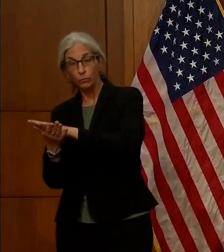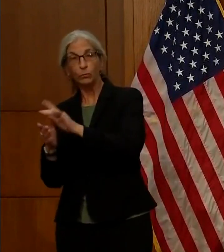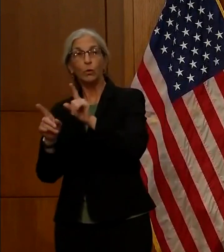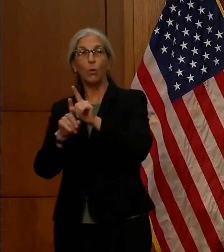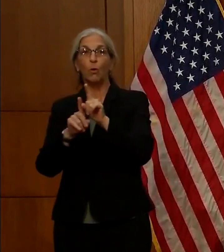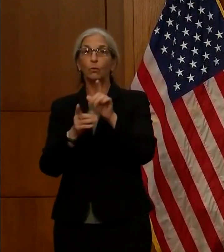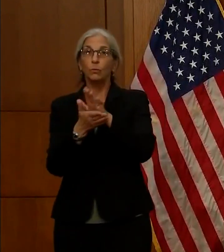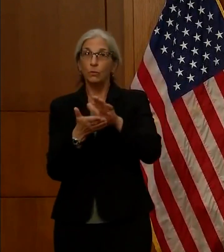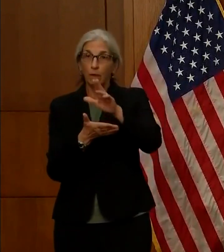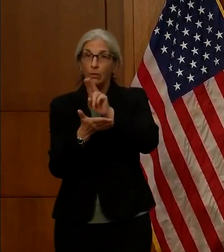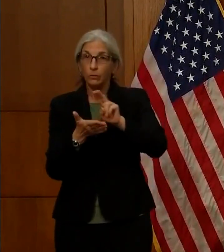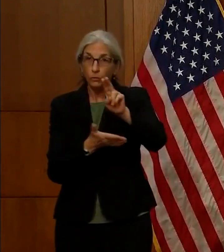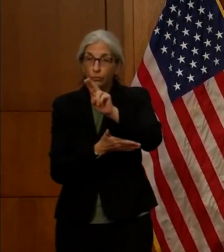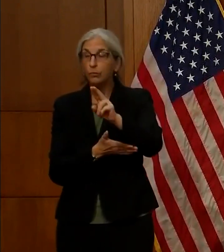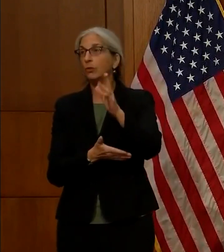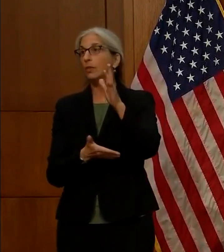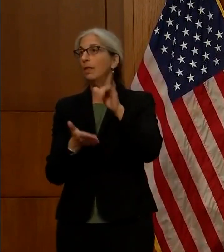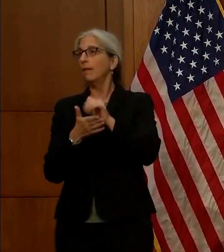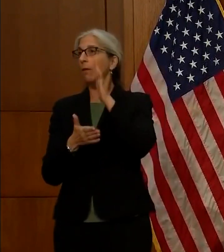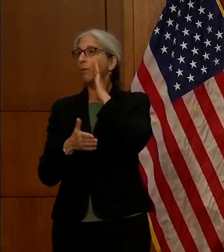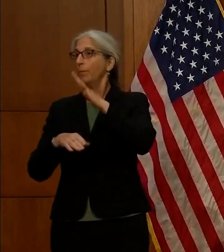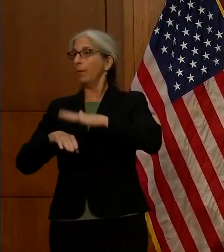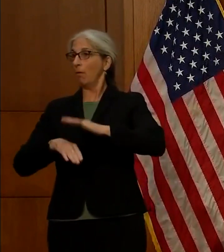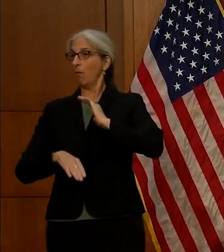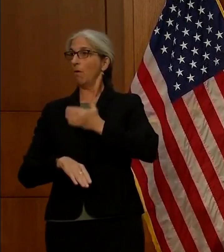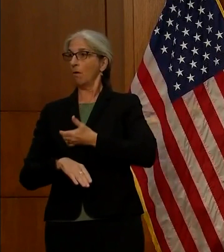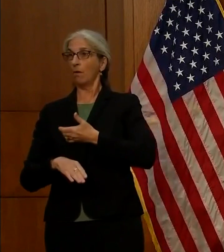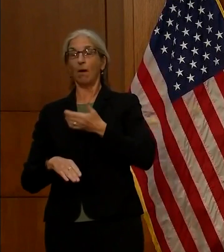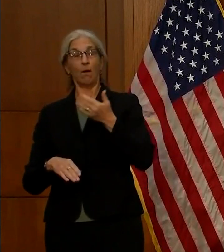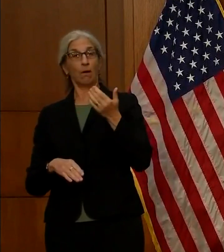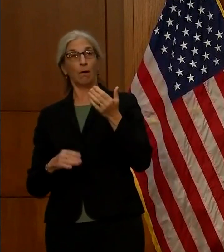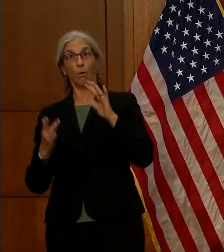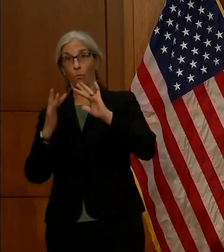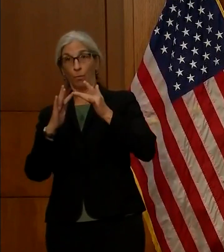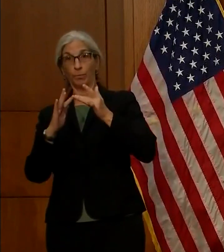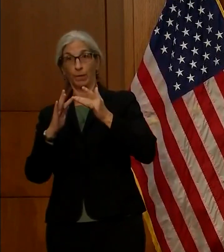THROUGH TWELVE SCHOOLS AND INSTITUTES OF HIGHER LEARNING